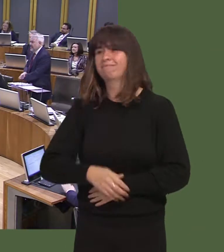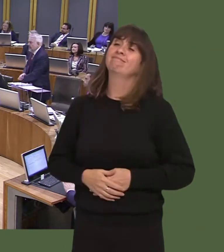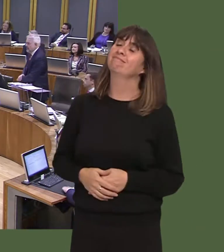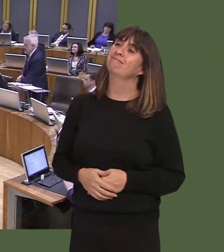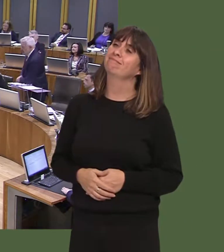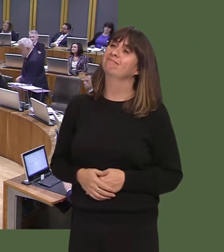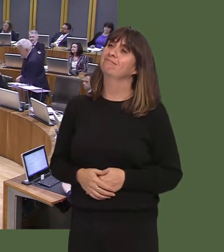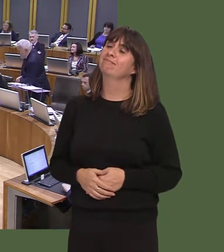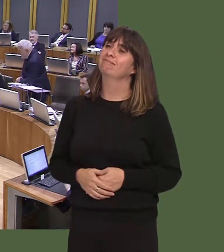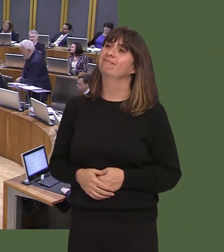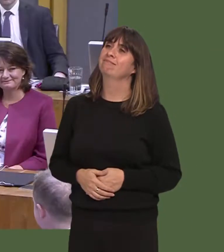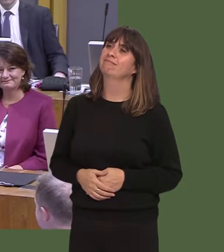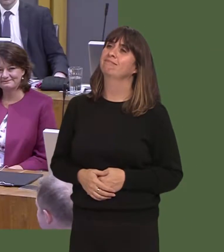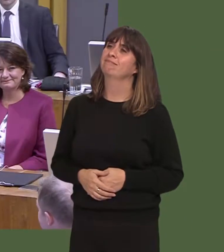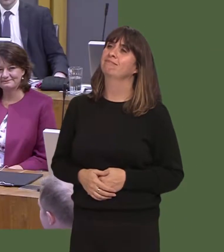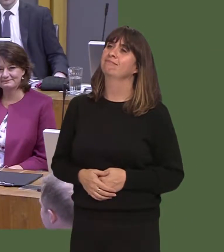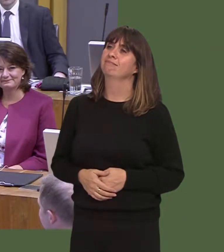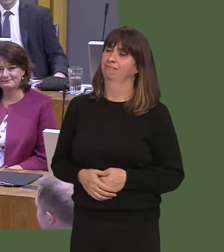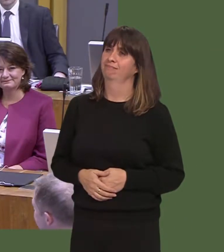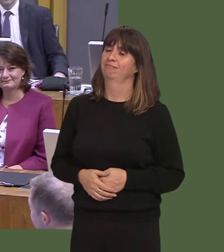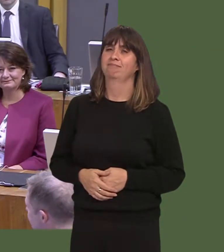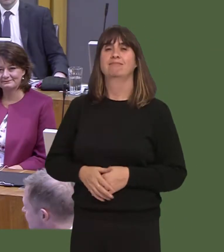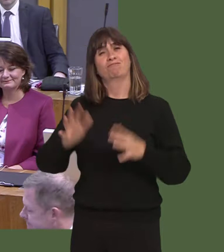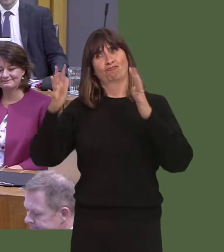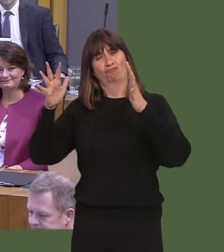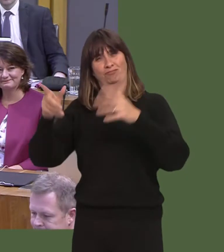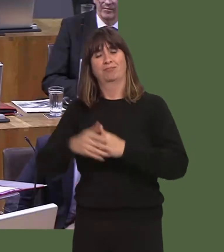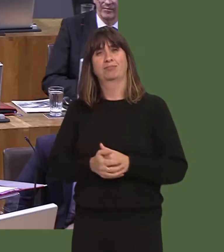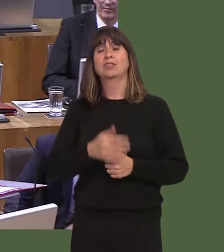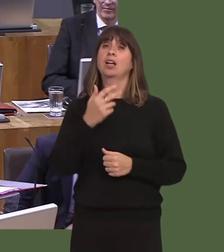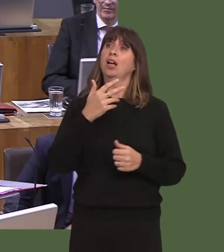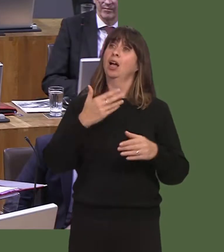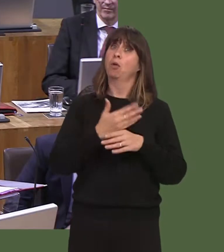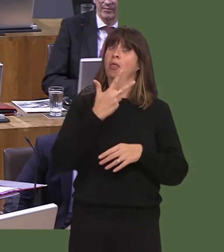Letís compare and contrast here. Unemployment is 3.8 per cent.